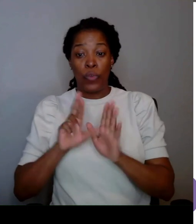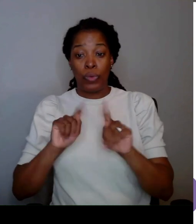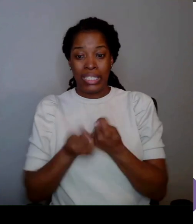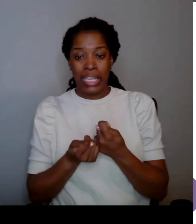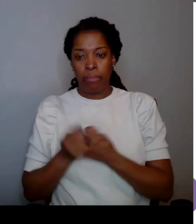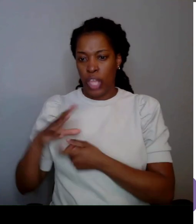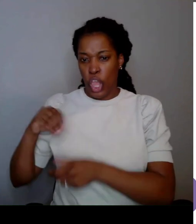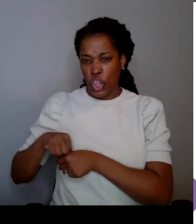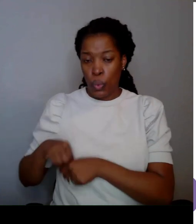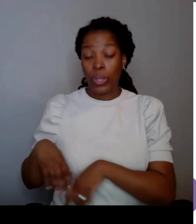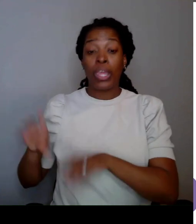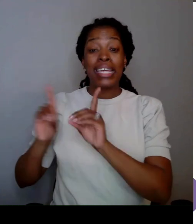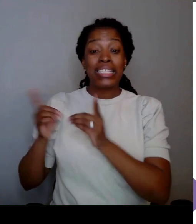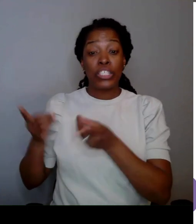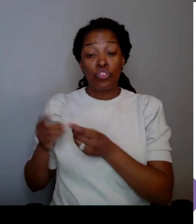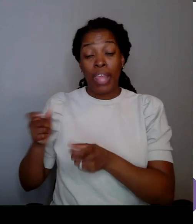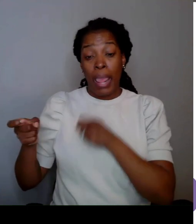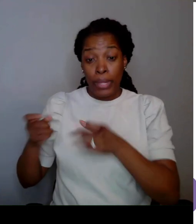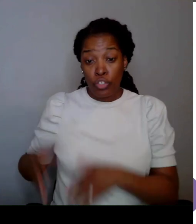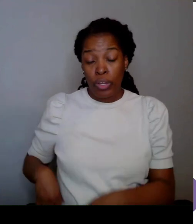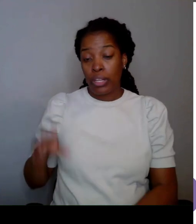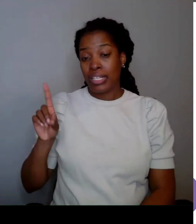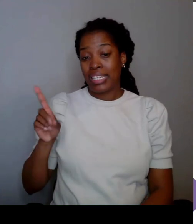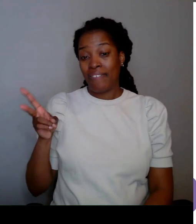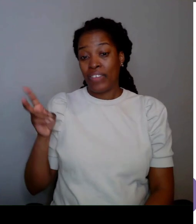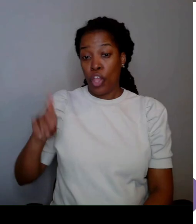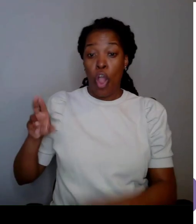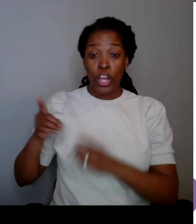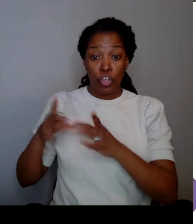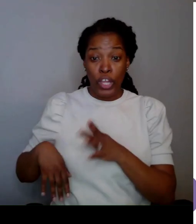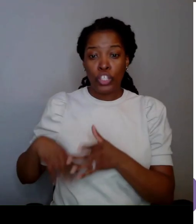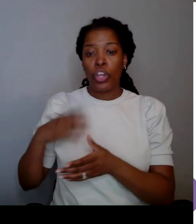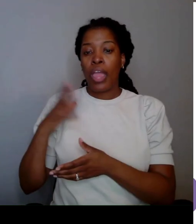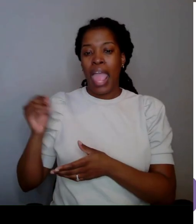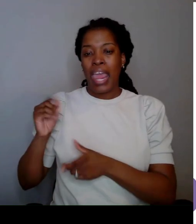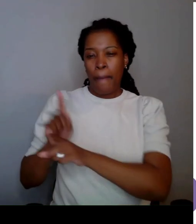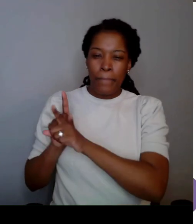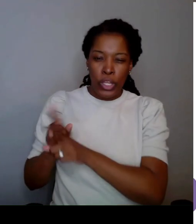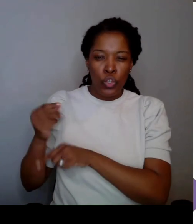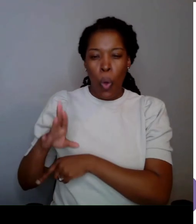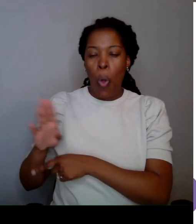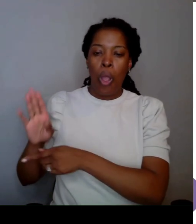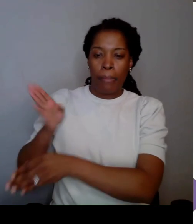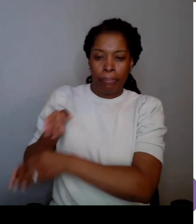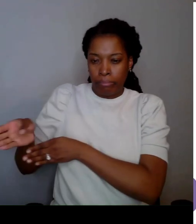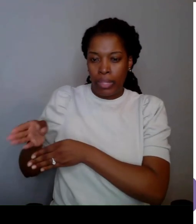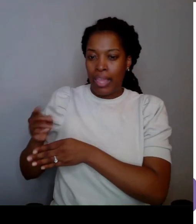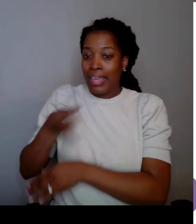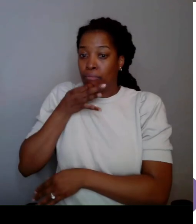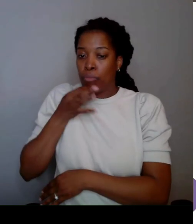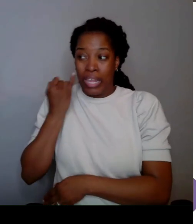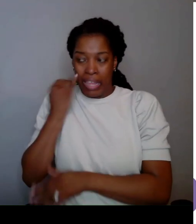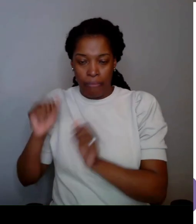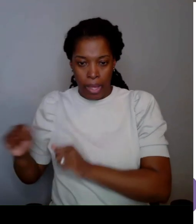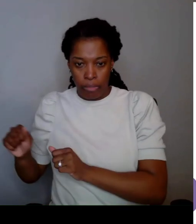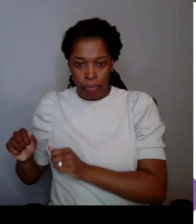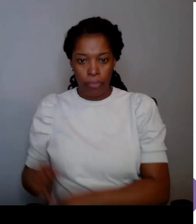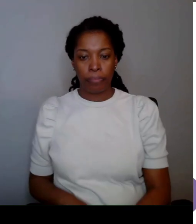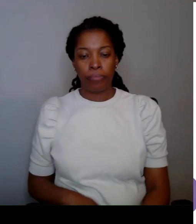and a mentor or industry expert if possible. All funding requests and spending must follow the State of Delaware's